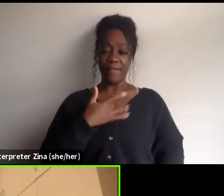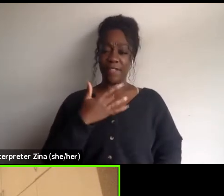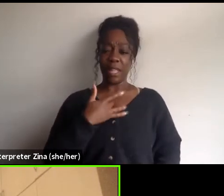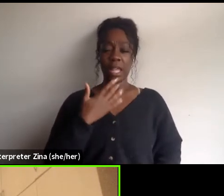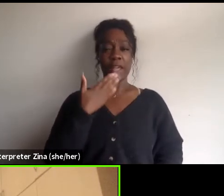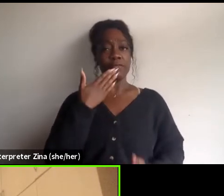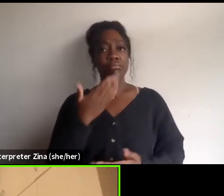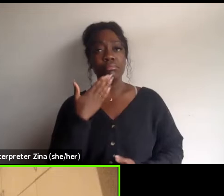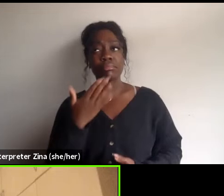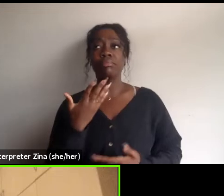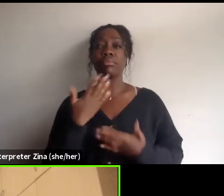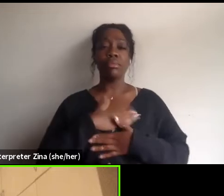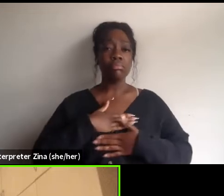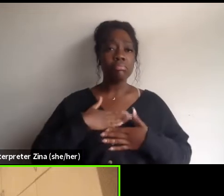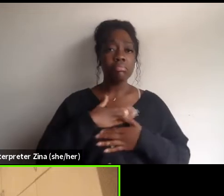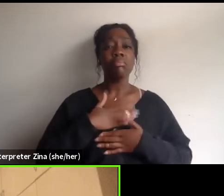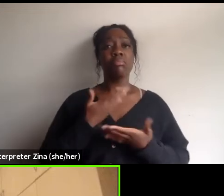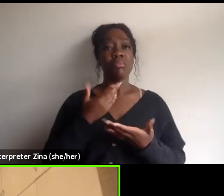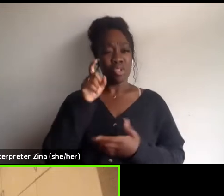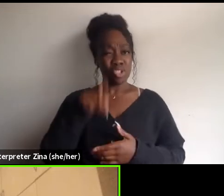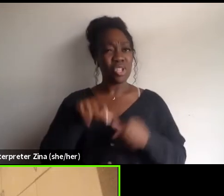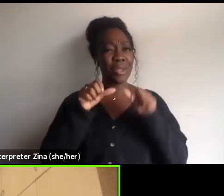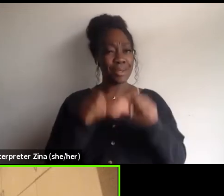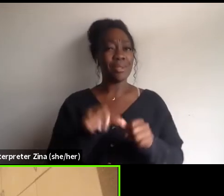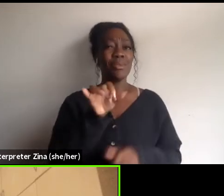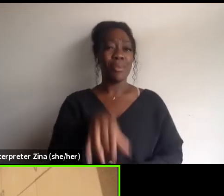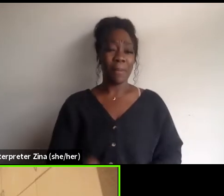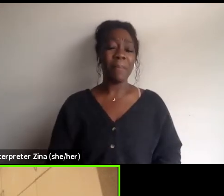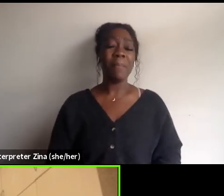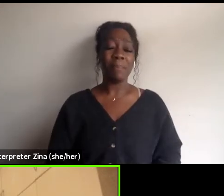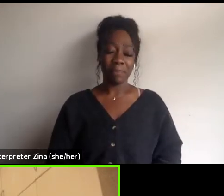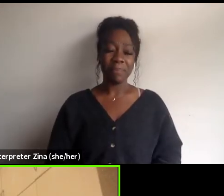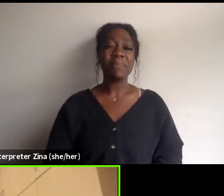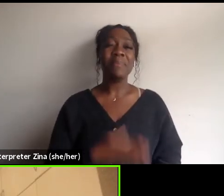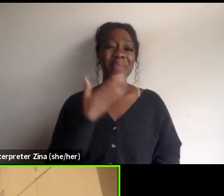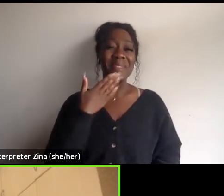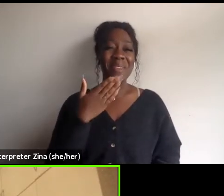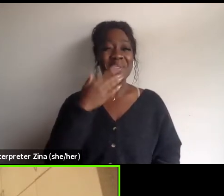So yeah, really thank you for those words of advice.